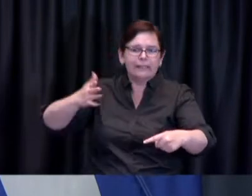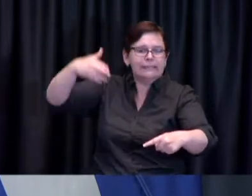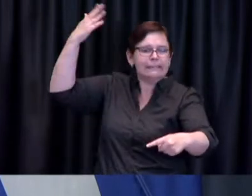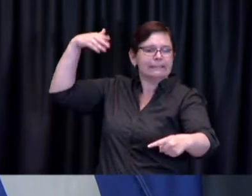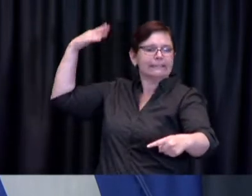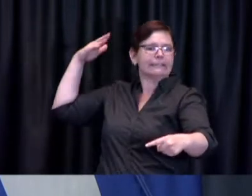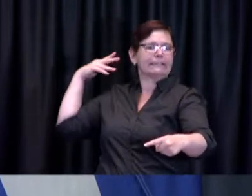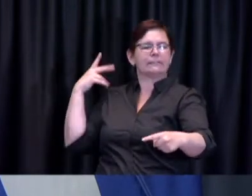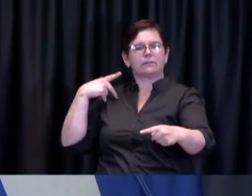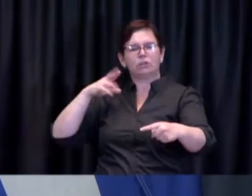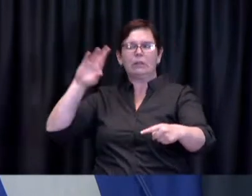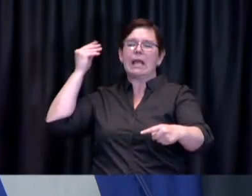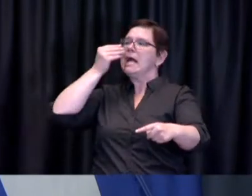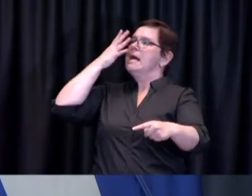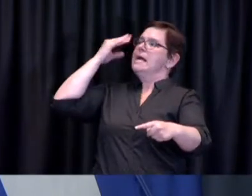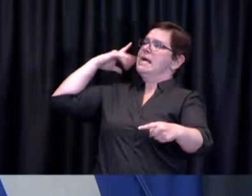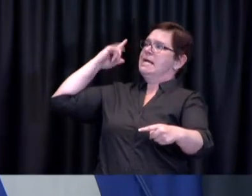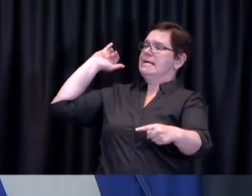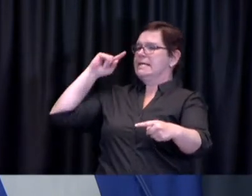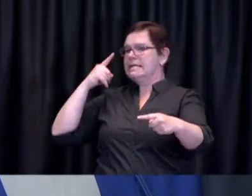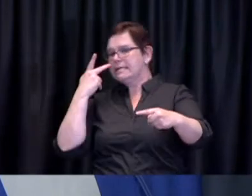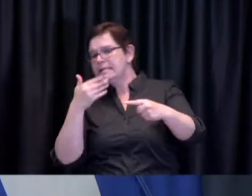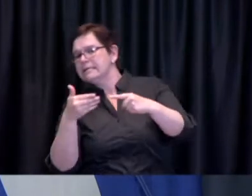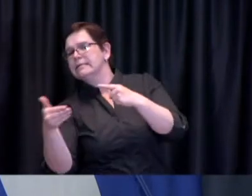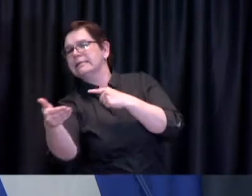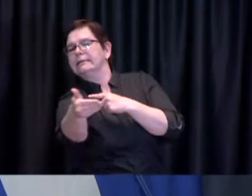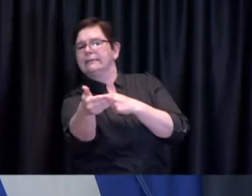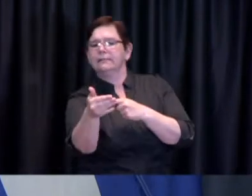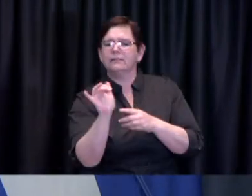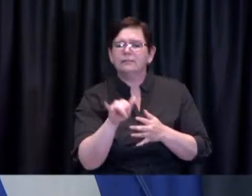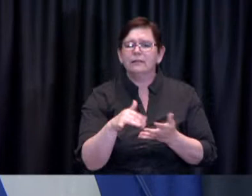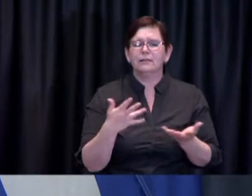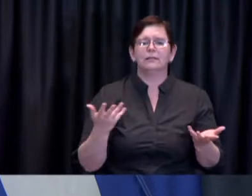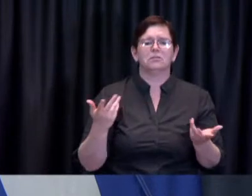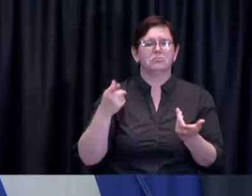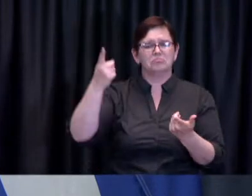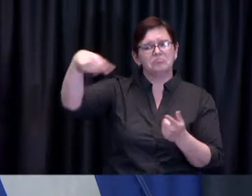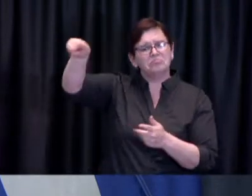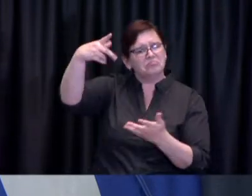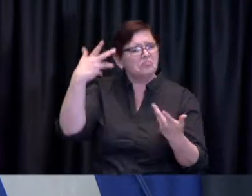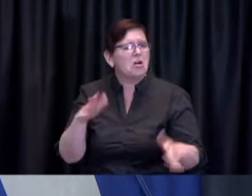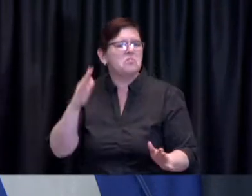so I would say this i think you've heard me talk about uh you know taking advantage and